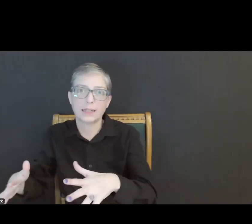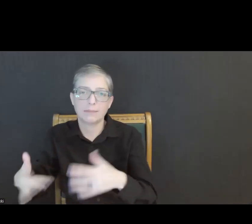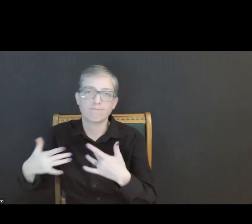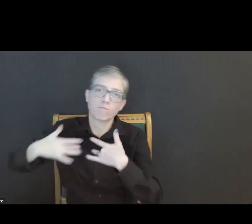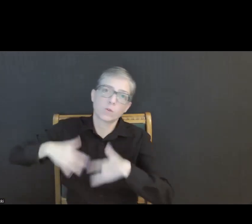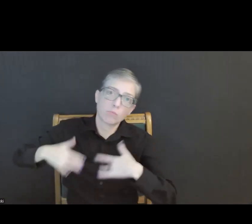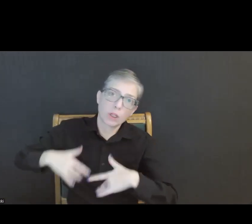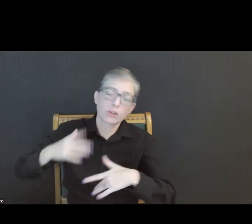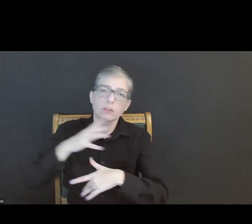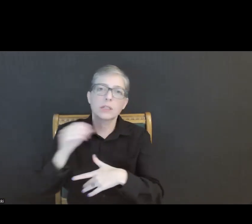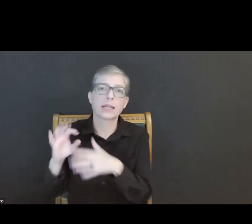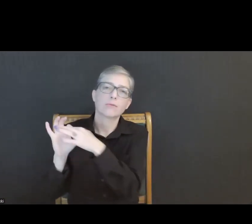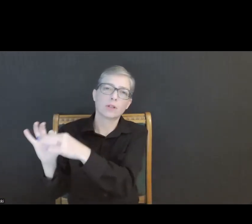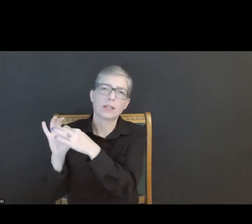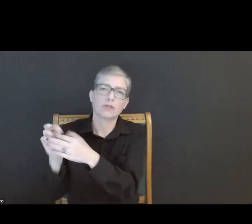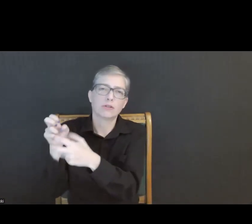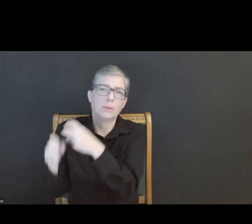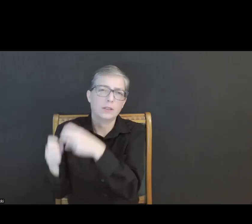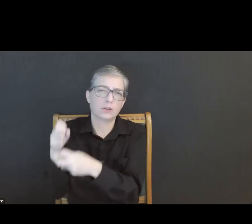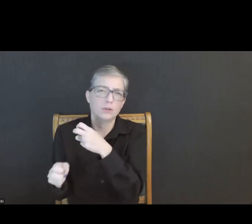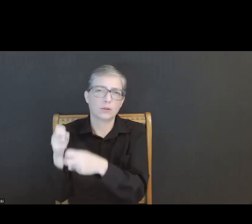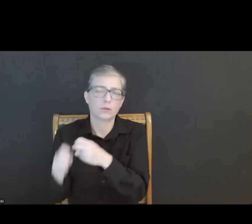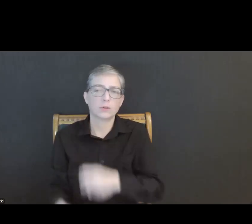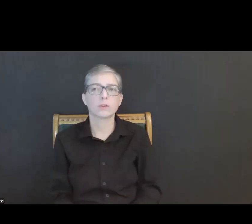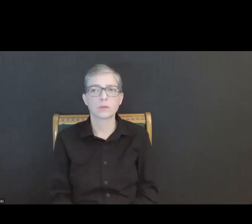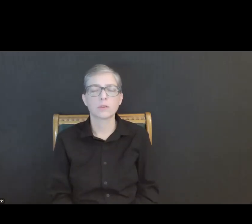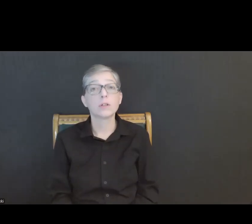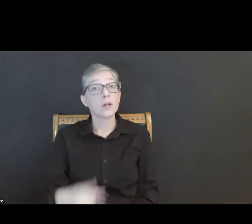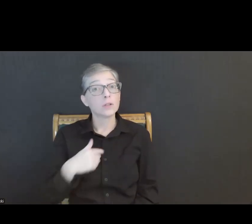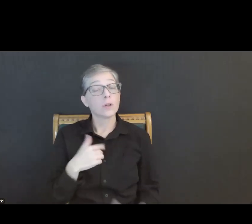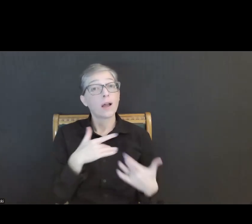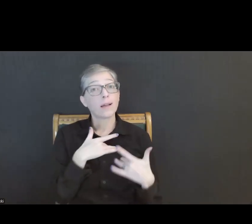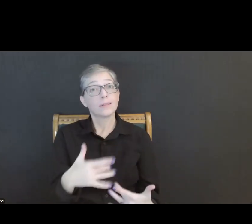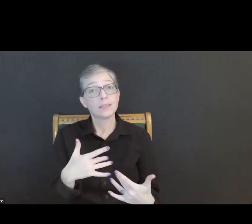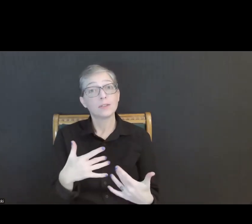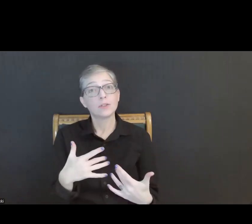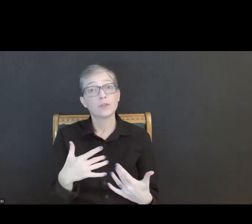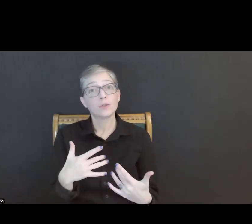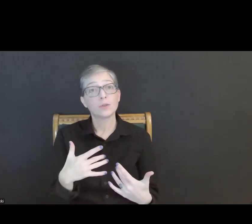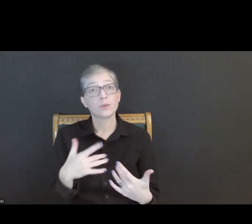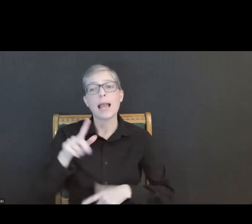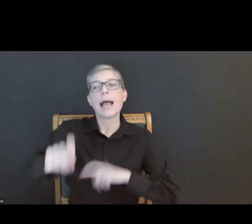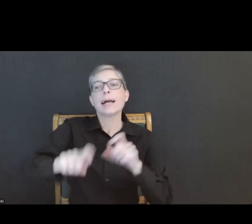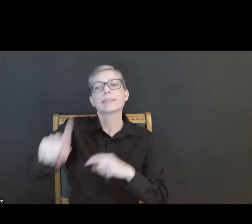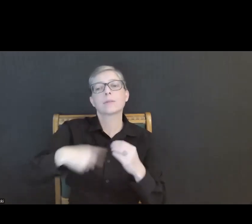I tend to want to um speak with them in terms of um what they experience you know because you know